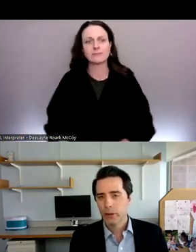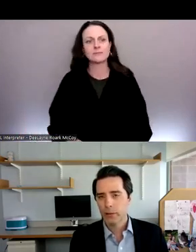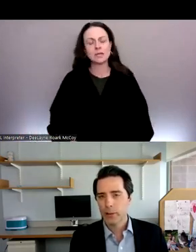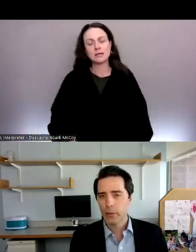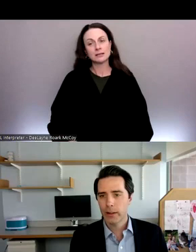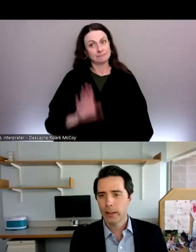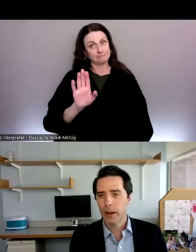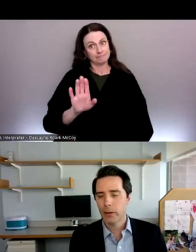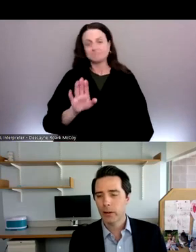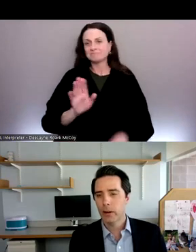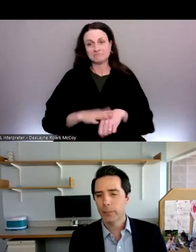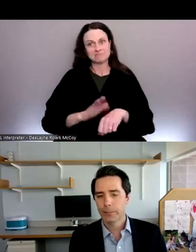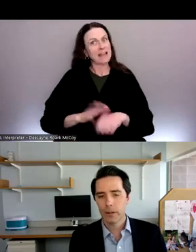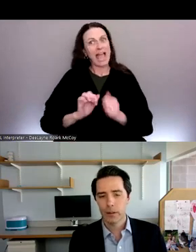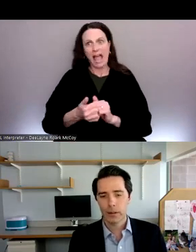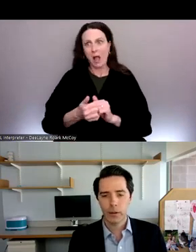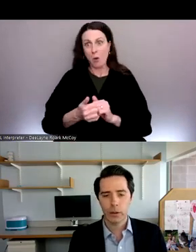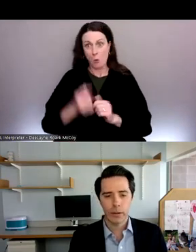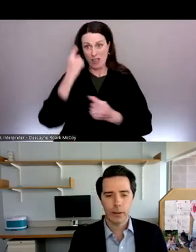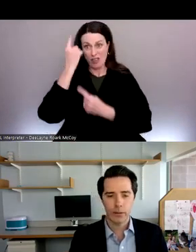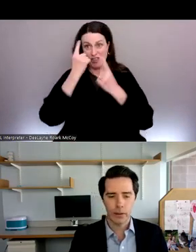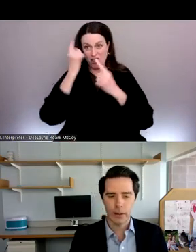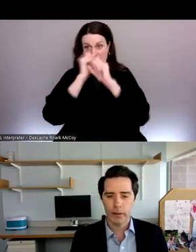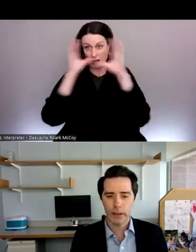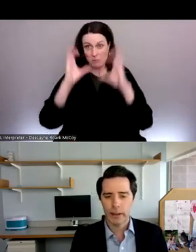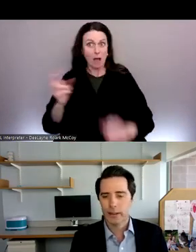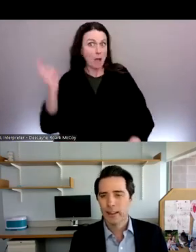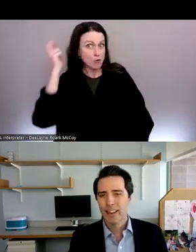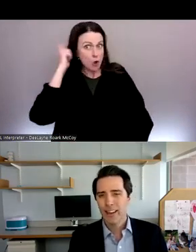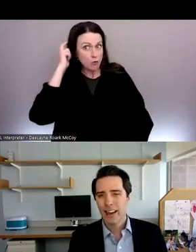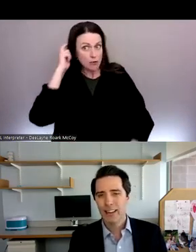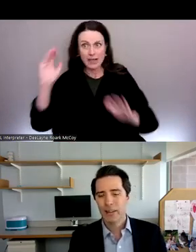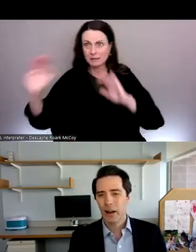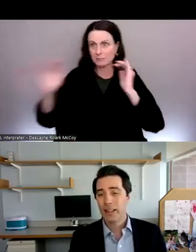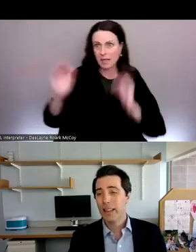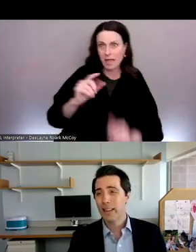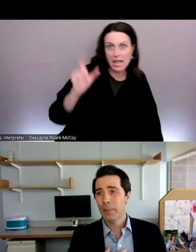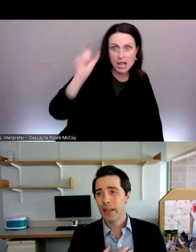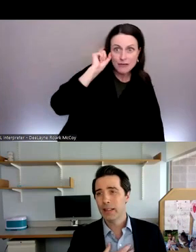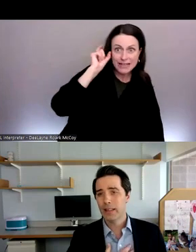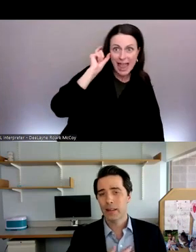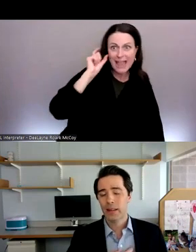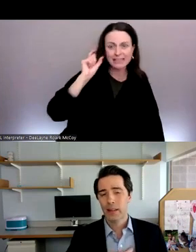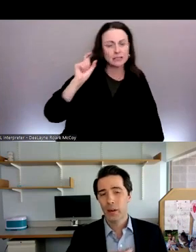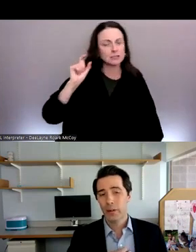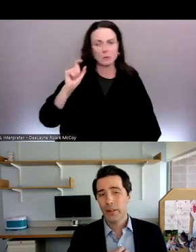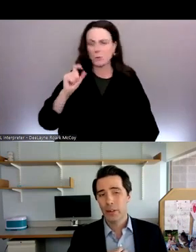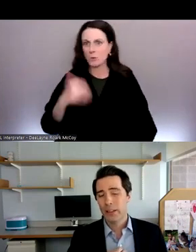reframes how we think about um Cochlear implants versus hearing aids